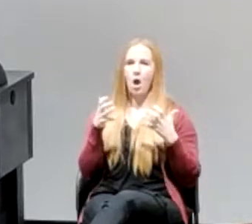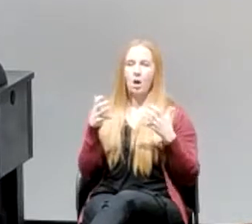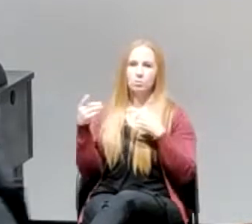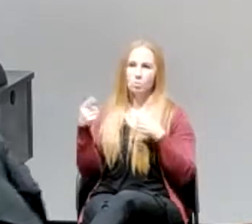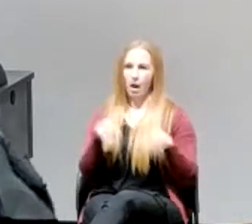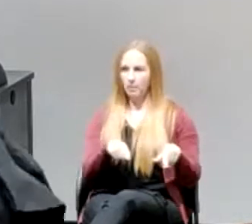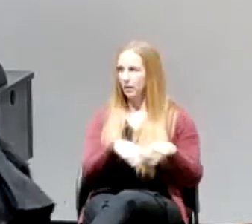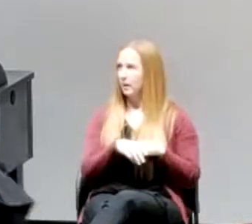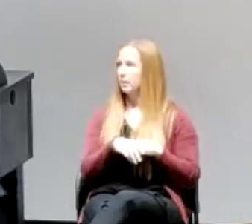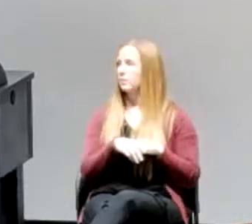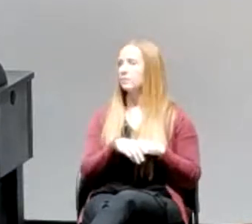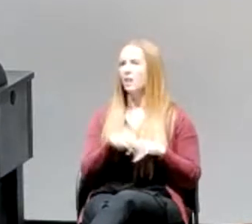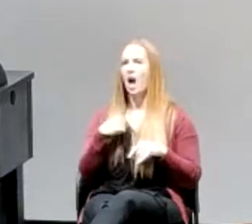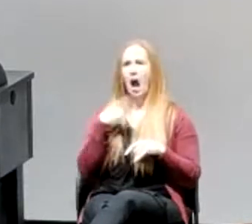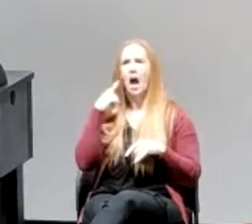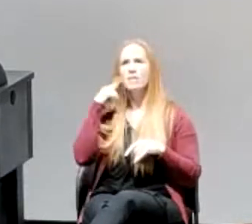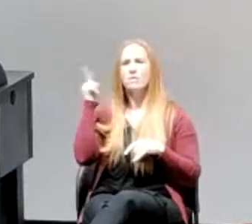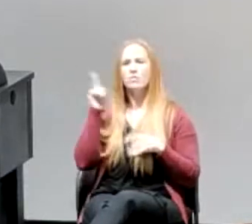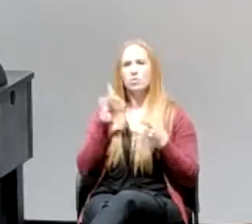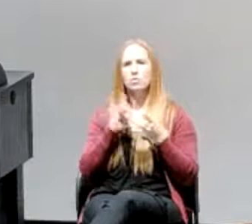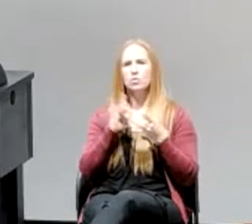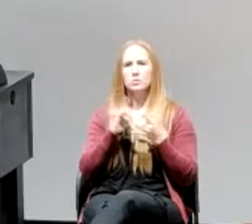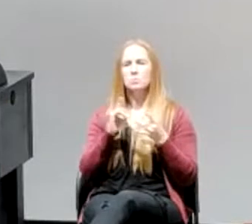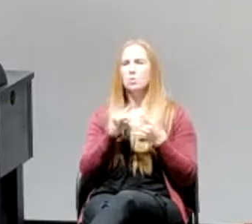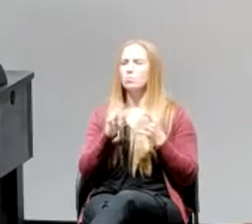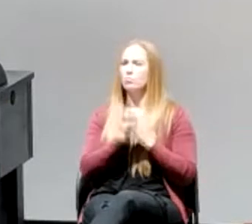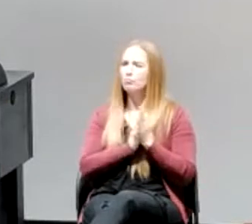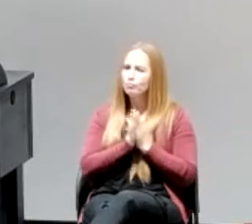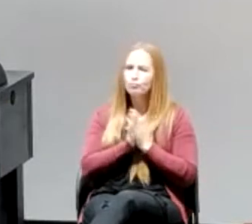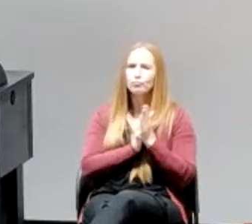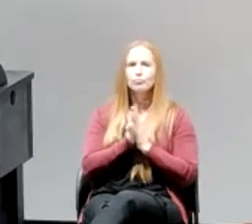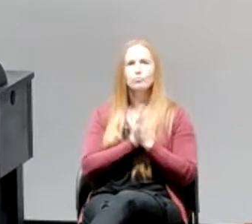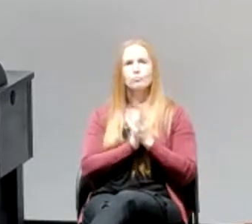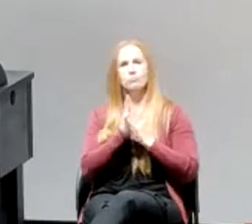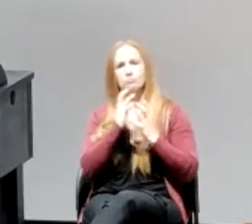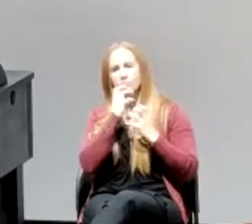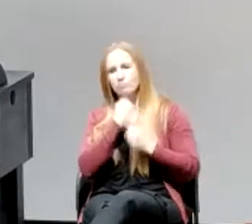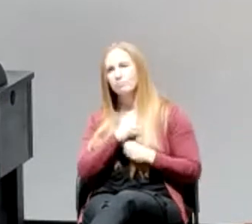When we talked about this particular event asking her to serve in this capacity